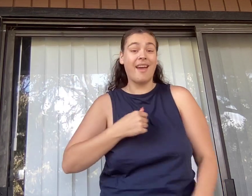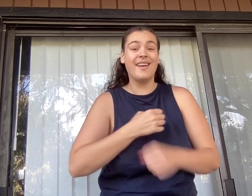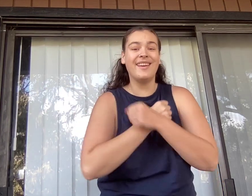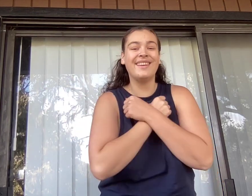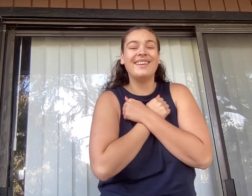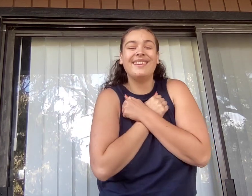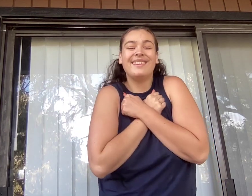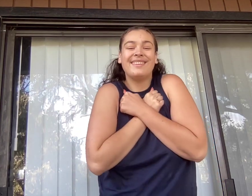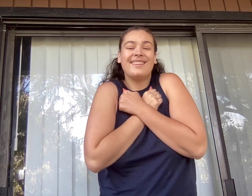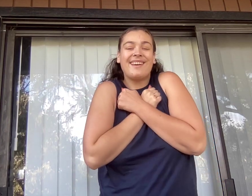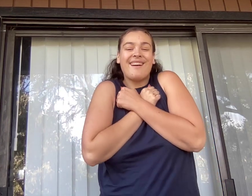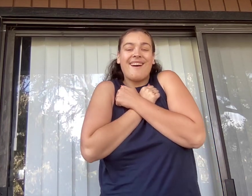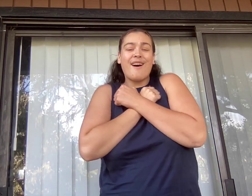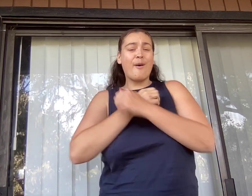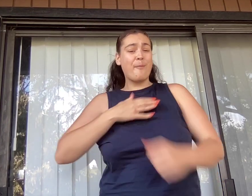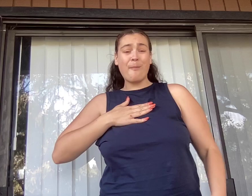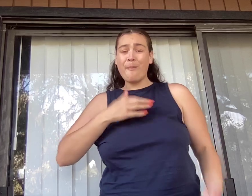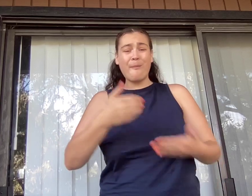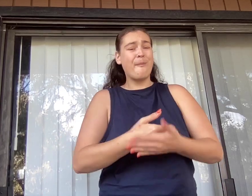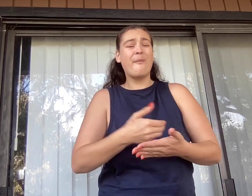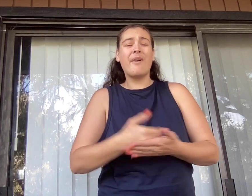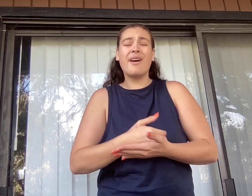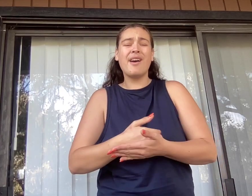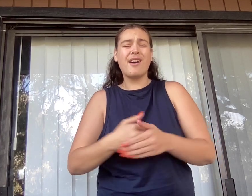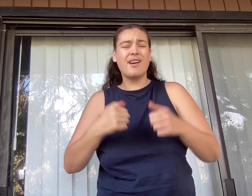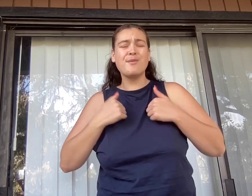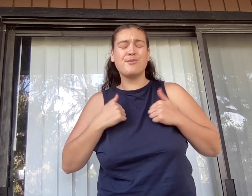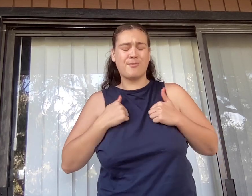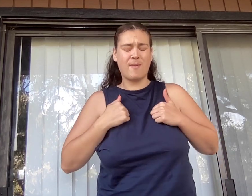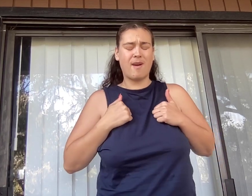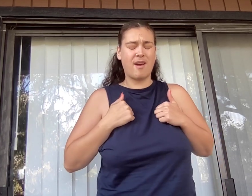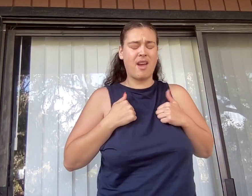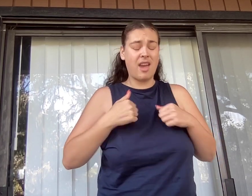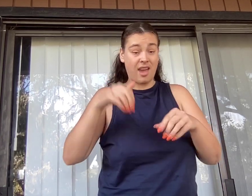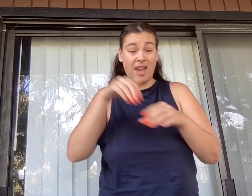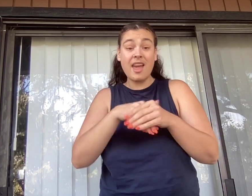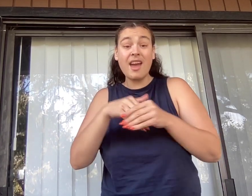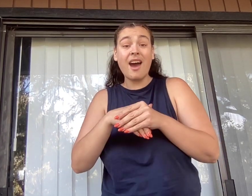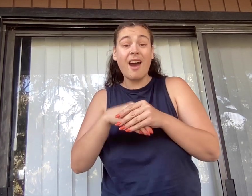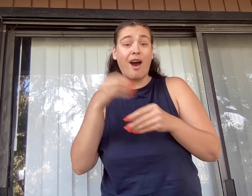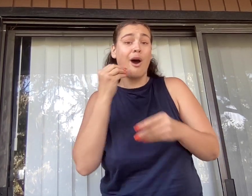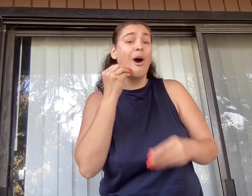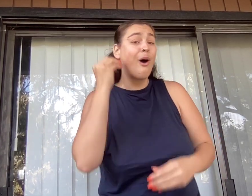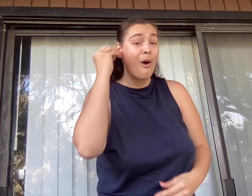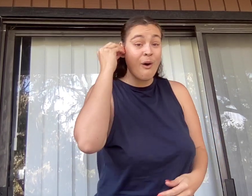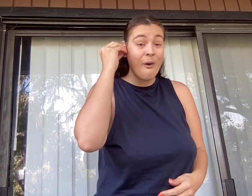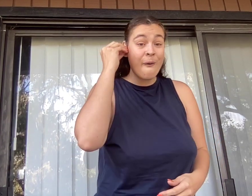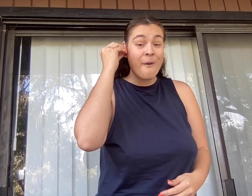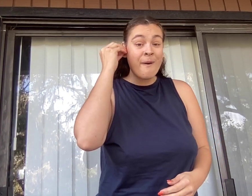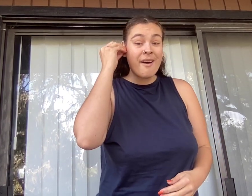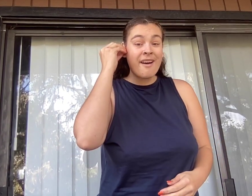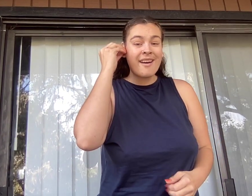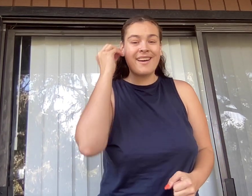I love my new life inside a home